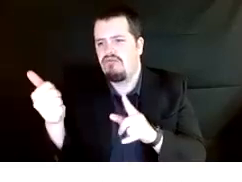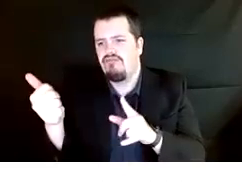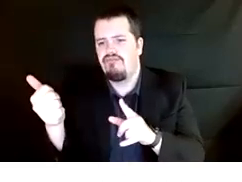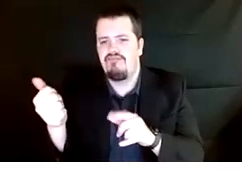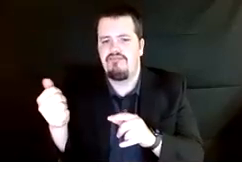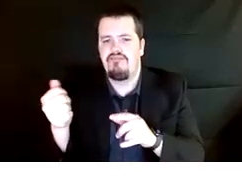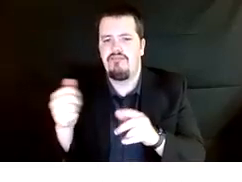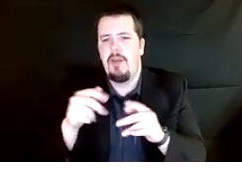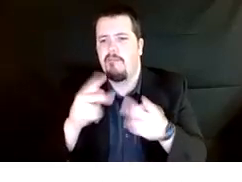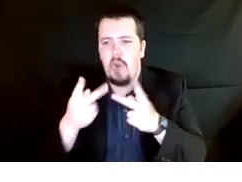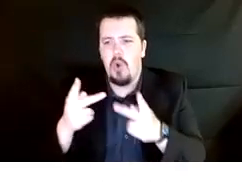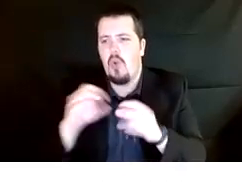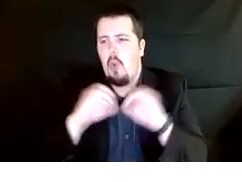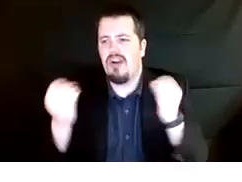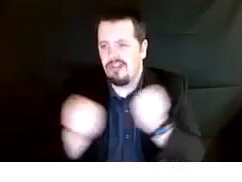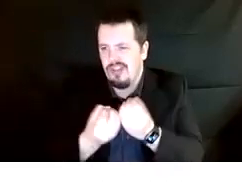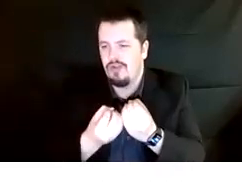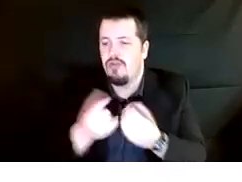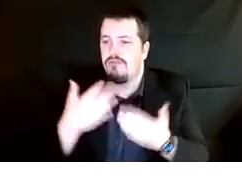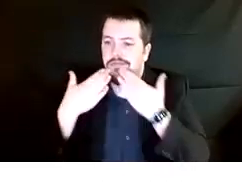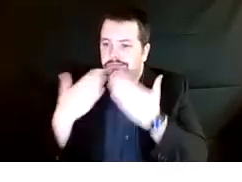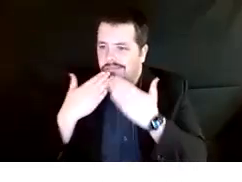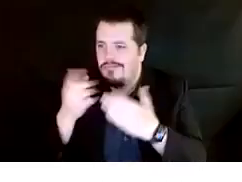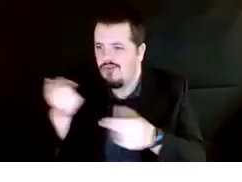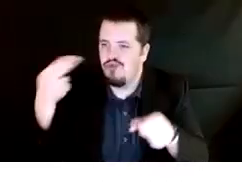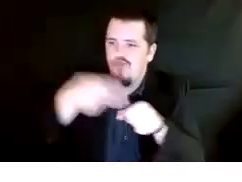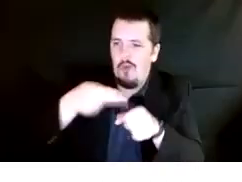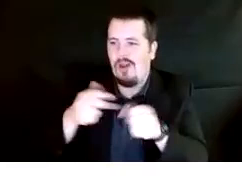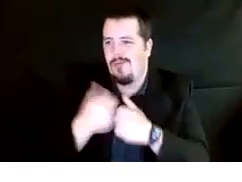organizations and so appreciate their being here as well as the rest of you